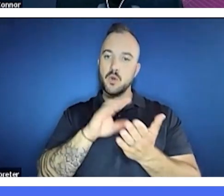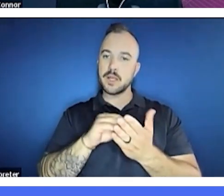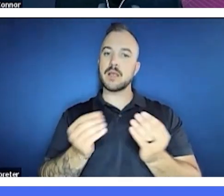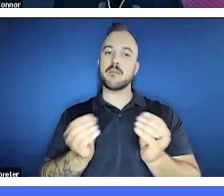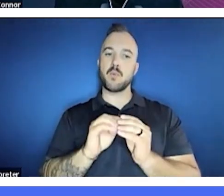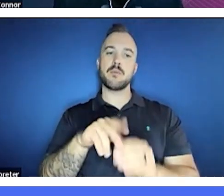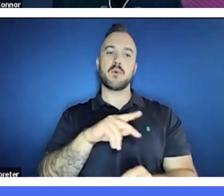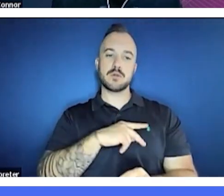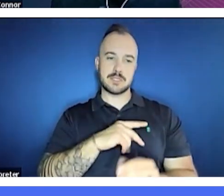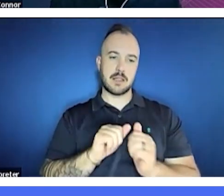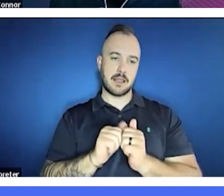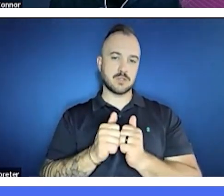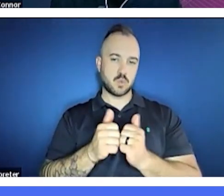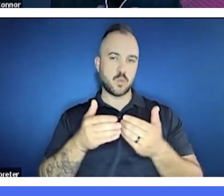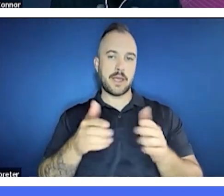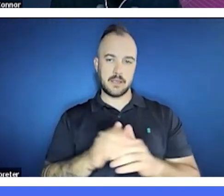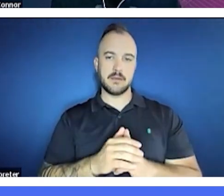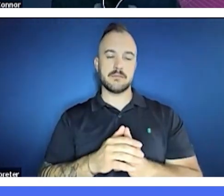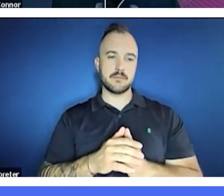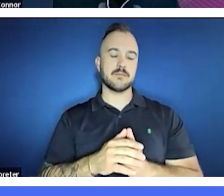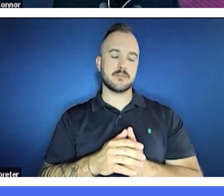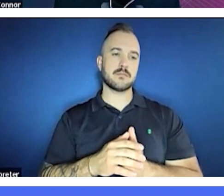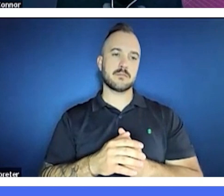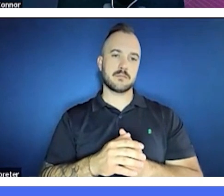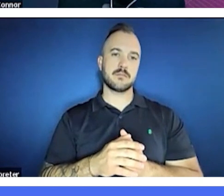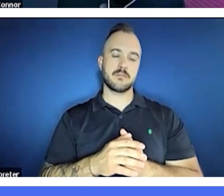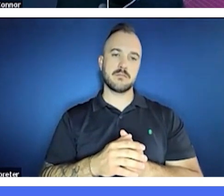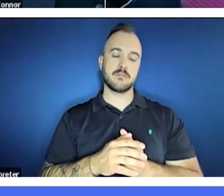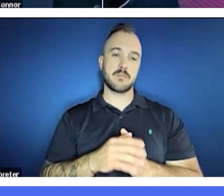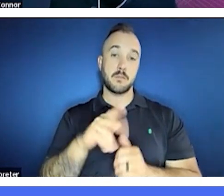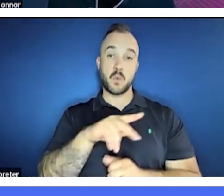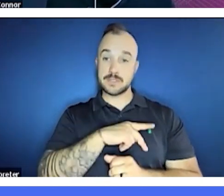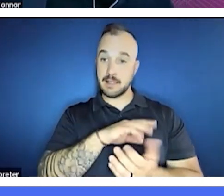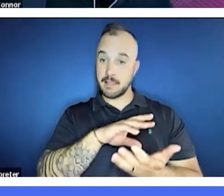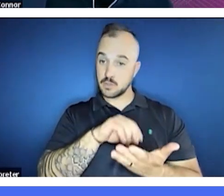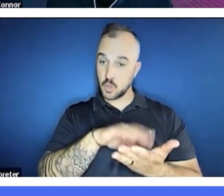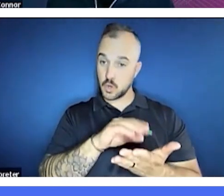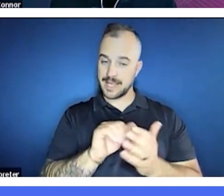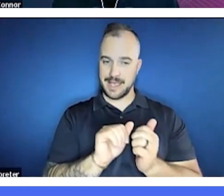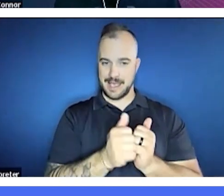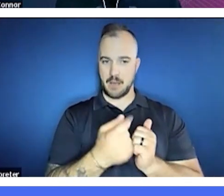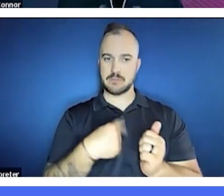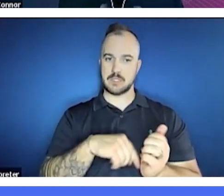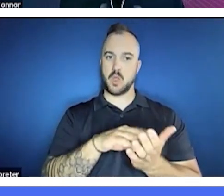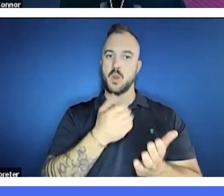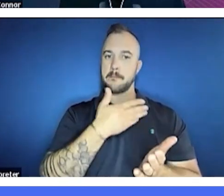So this just-in-time learning can also help us to learn best when there's that immediate problem to solve.